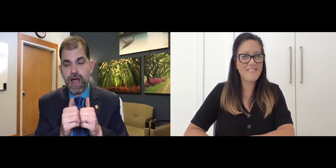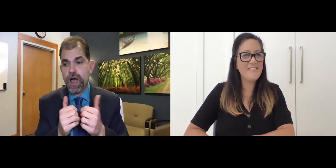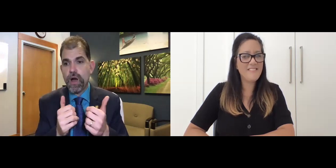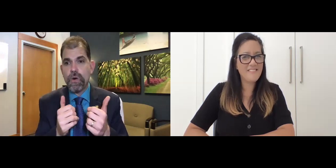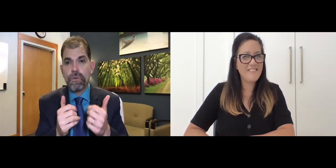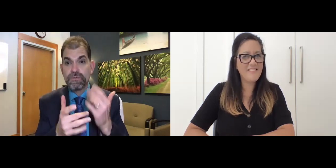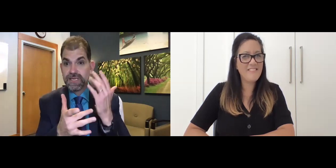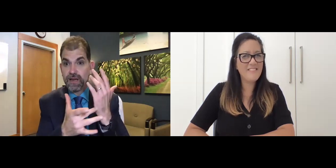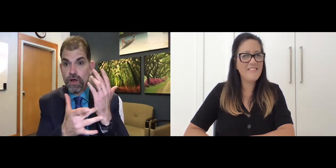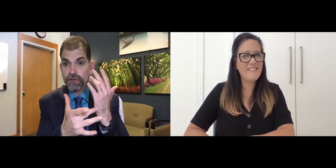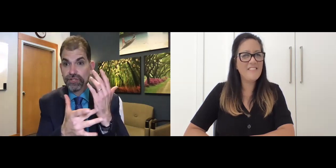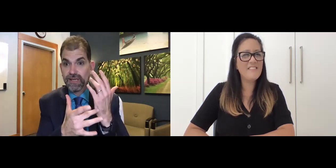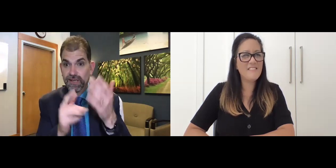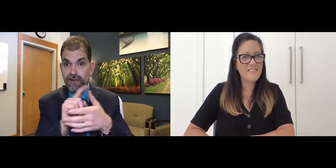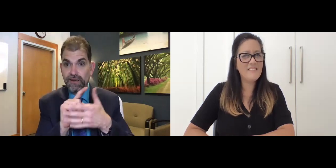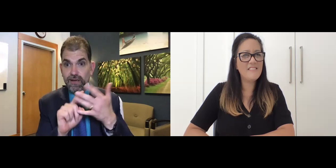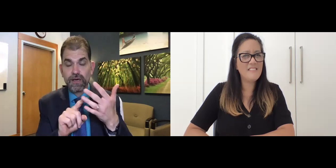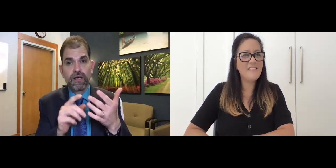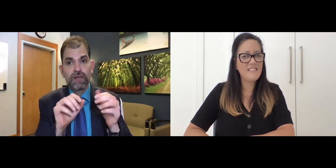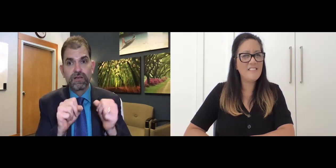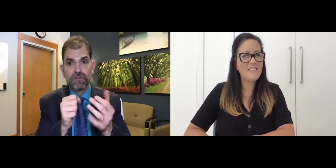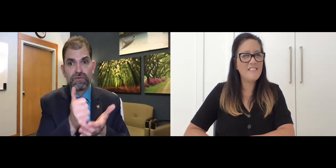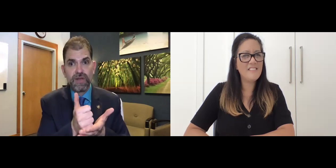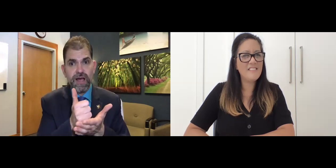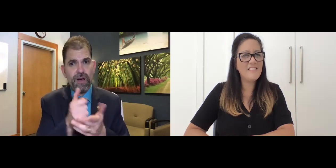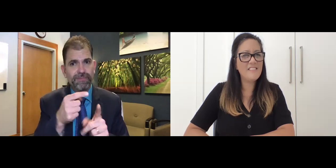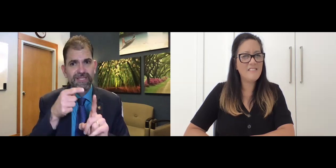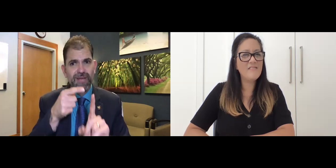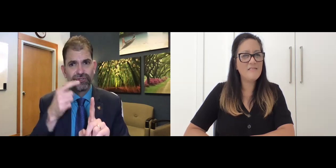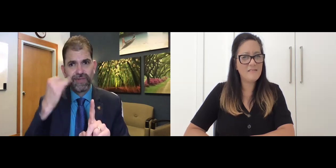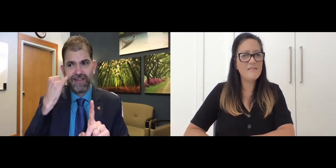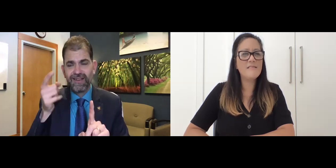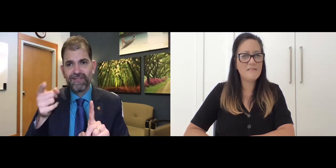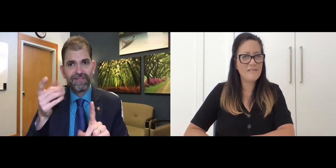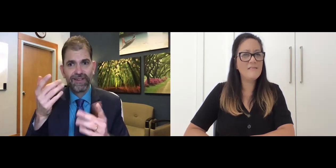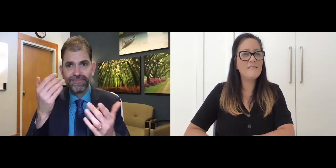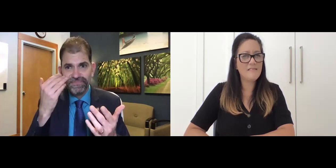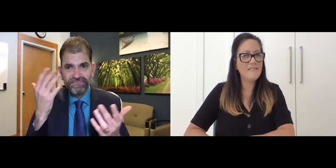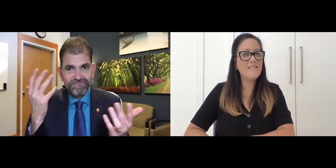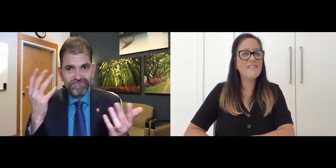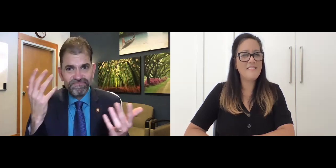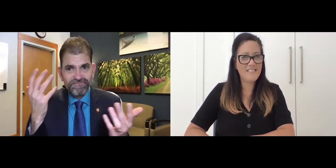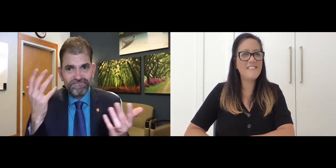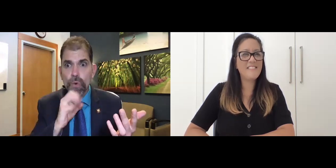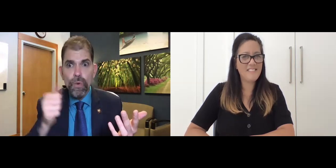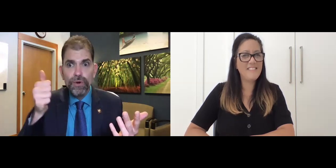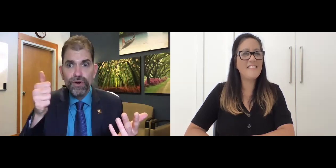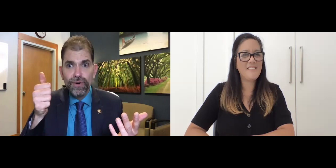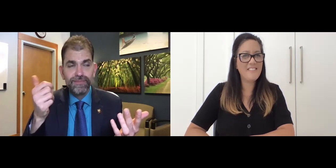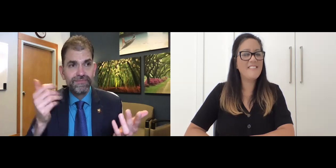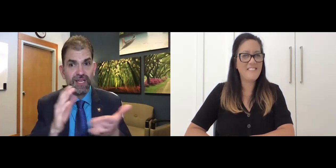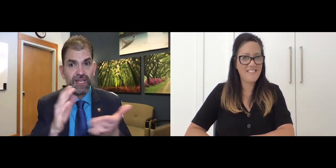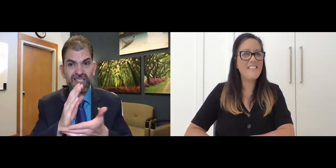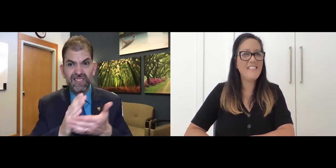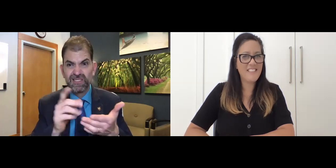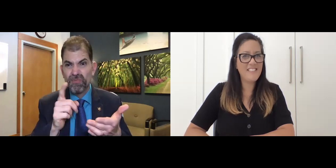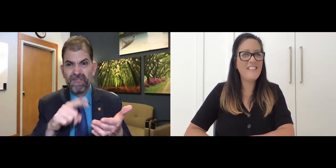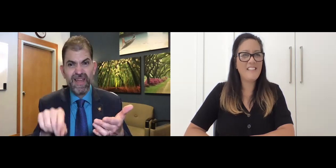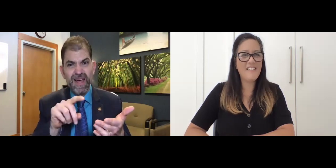and we looked at technology and we could see how it might be helpful